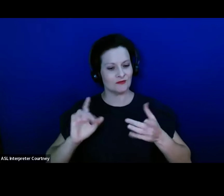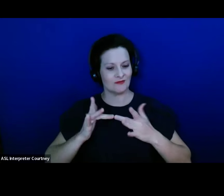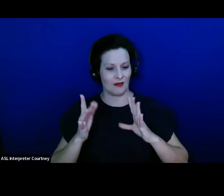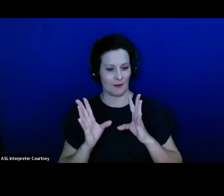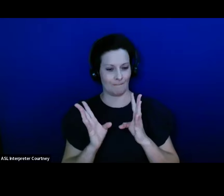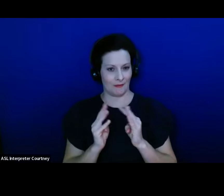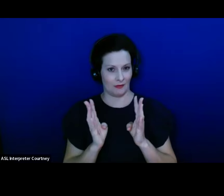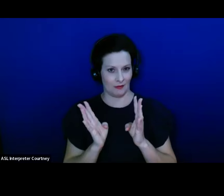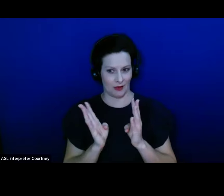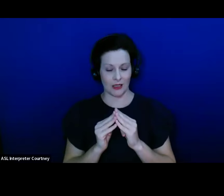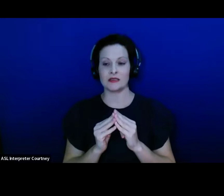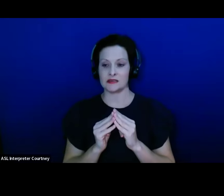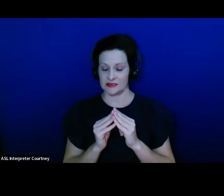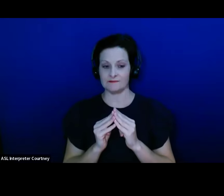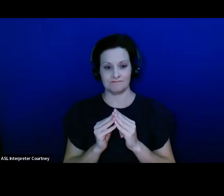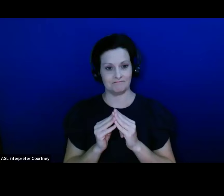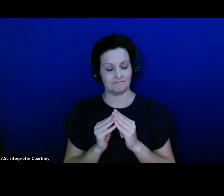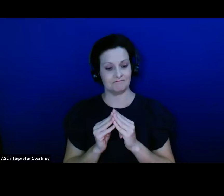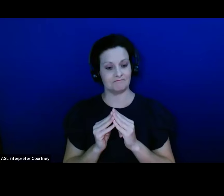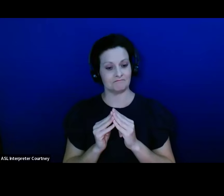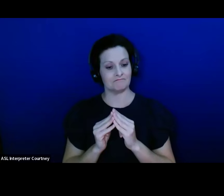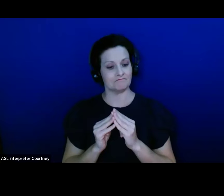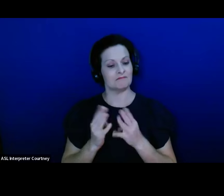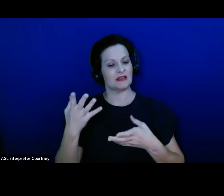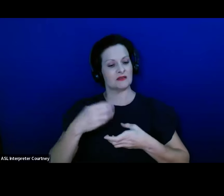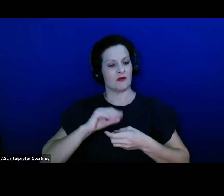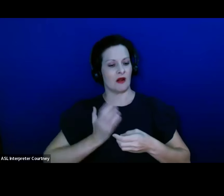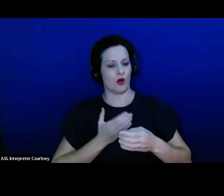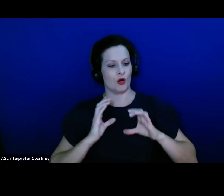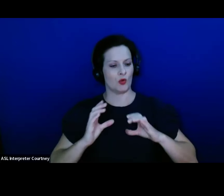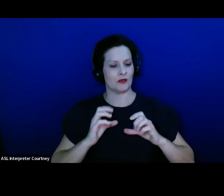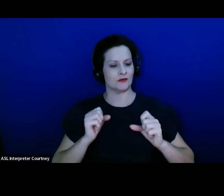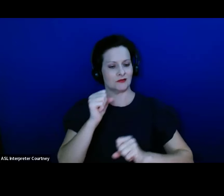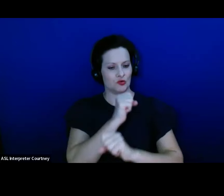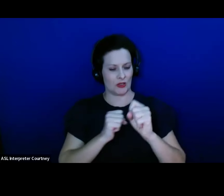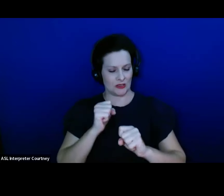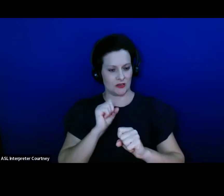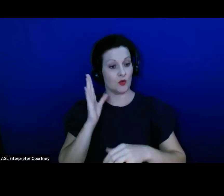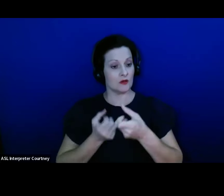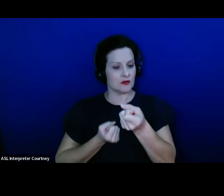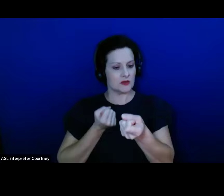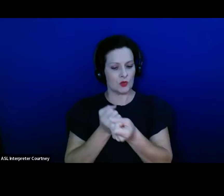in part of the different communication strategies that help to support the S STEM resource and